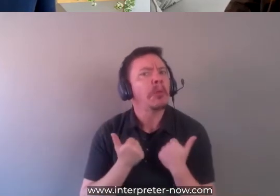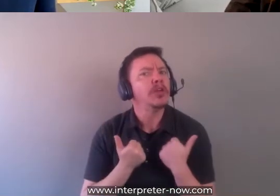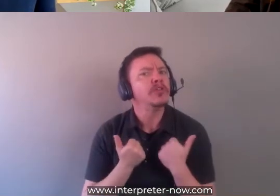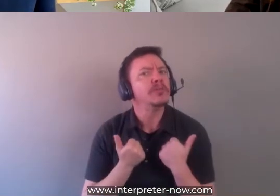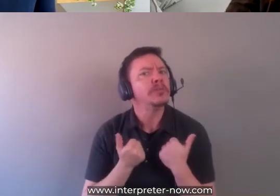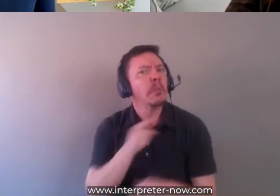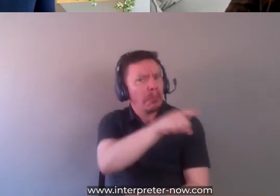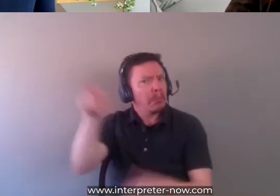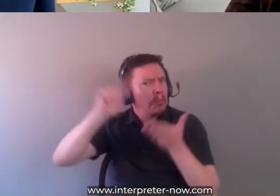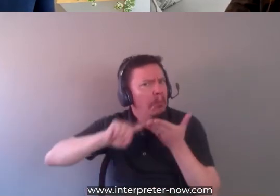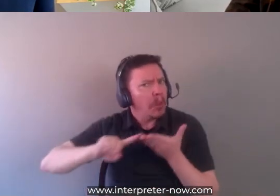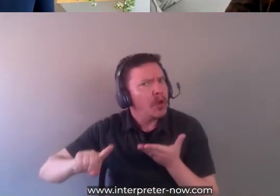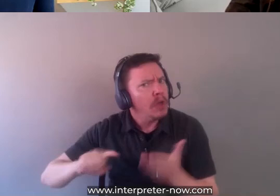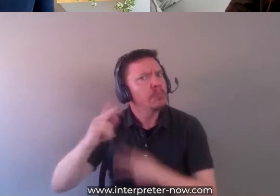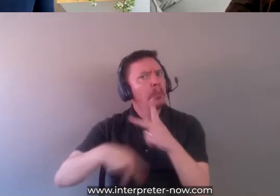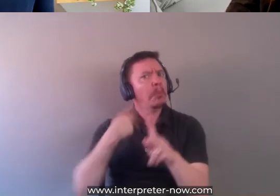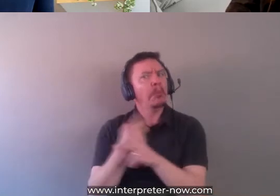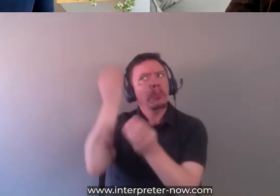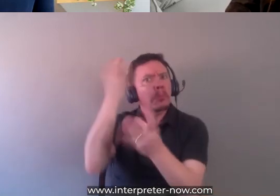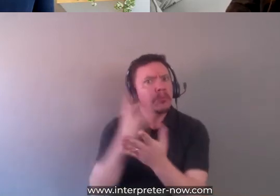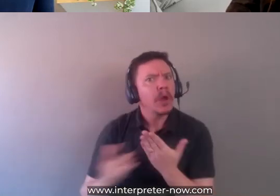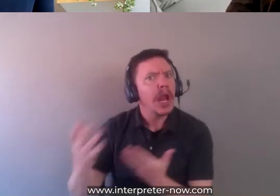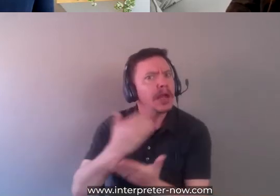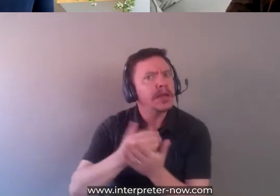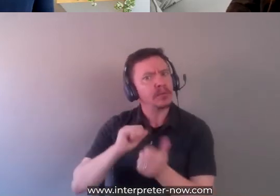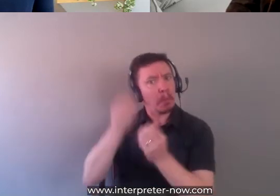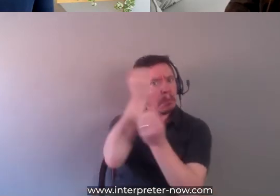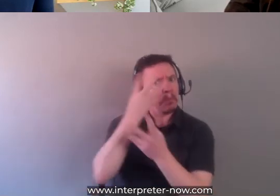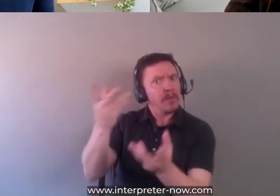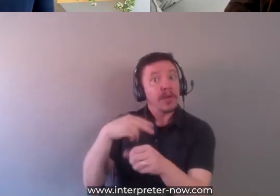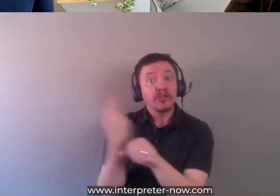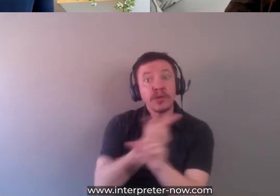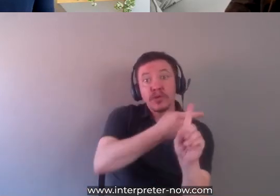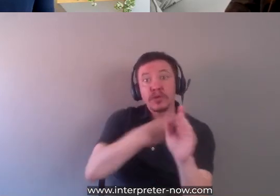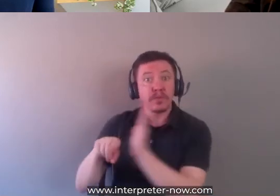What kinds of information are they collecting, and how can that information be used to passively